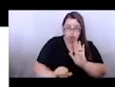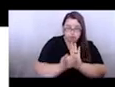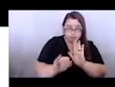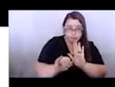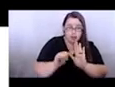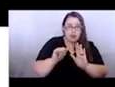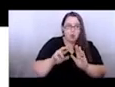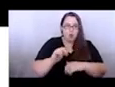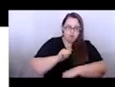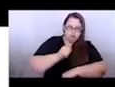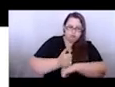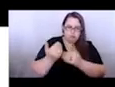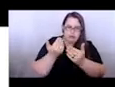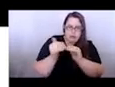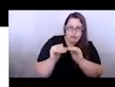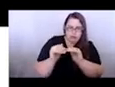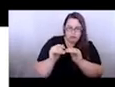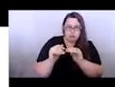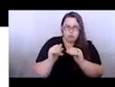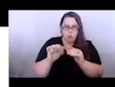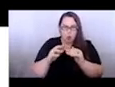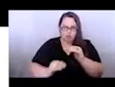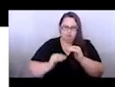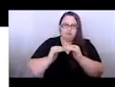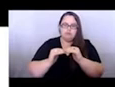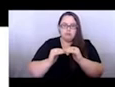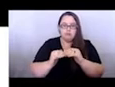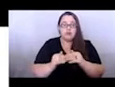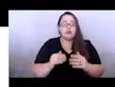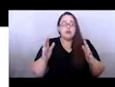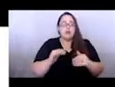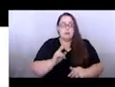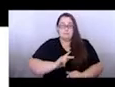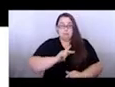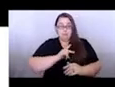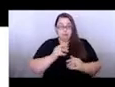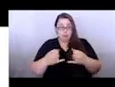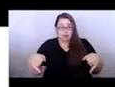and we can define personal boundaries as a limit or space between you and the other person.